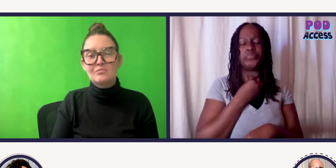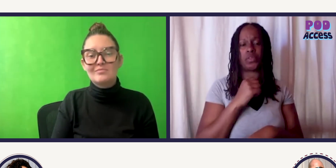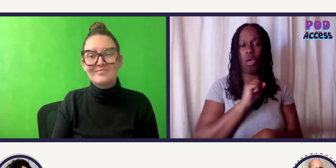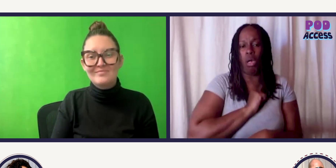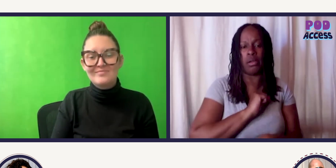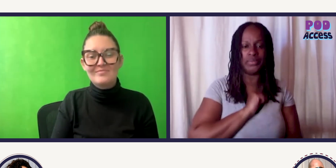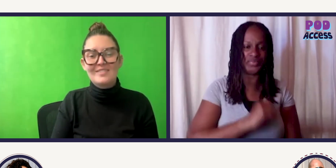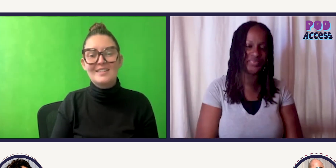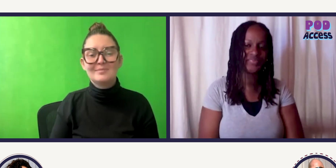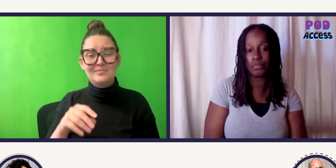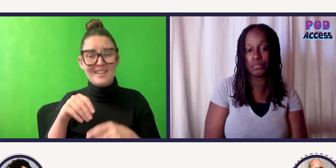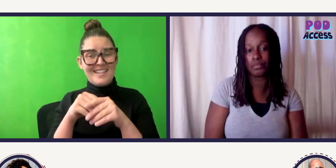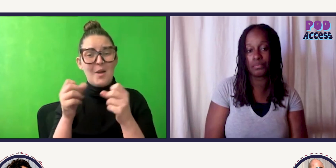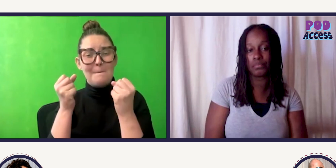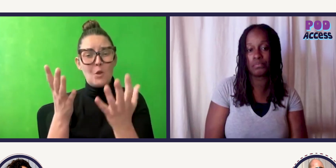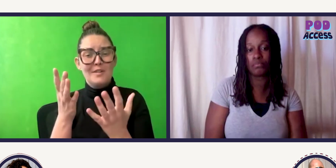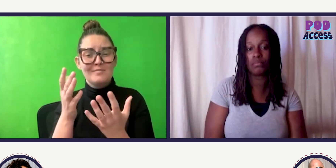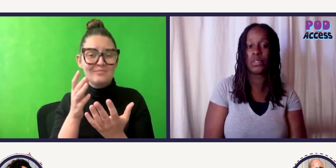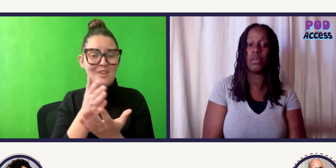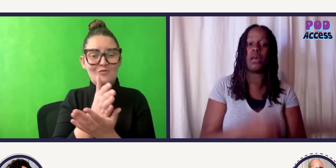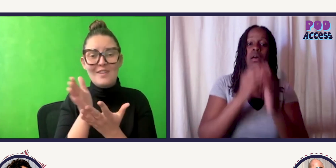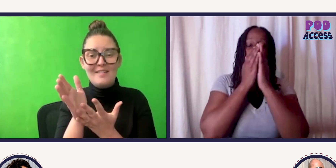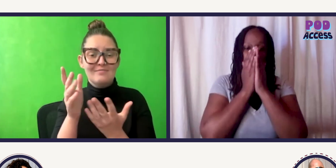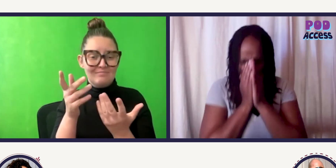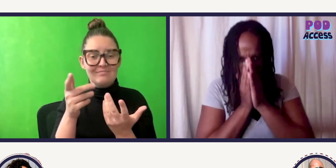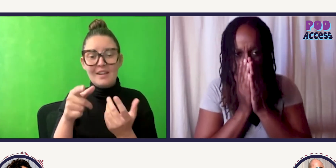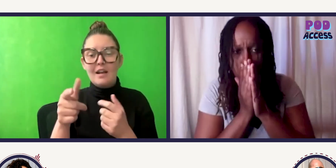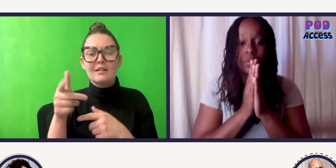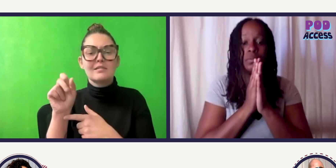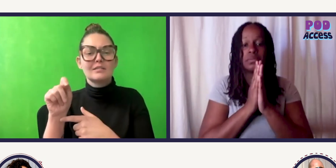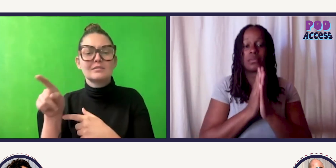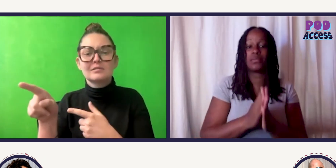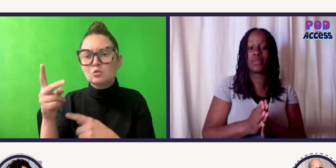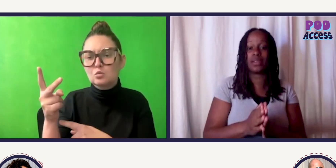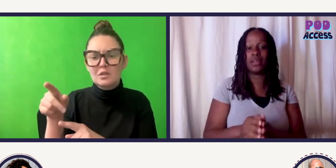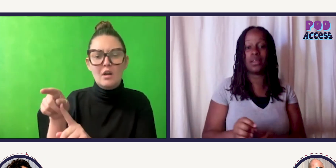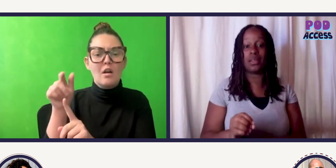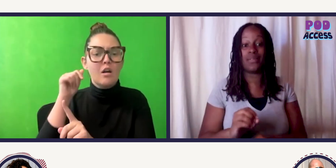[Thomas will clear throat and cough] In a multitrack environment, guest two’s audio could easily be muted or cut out,